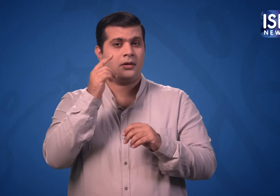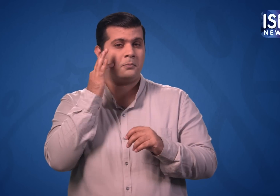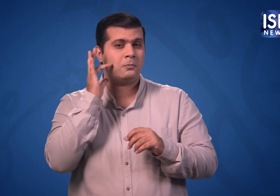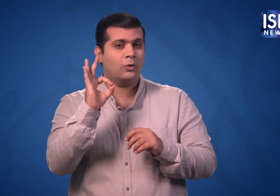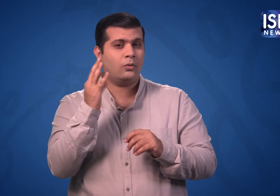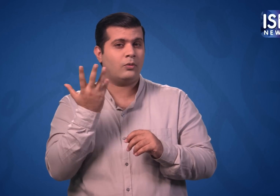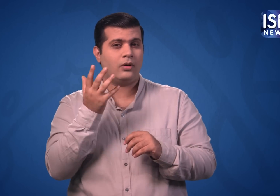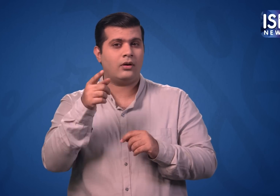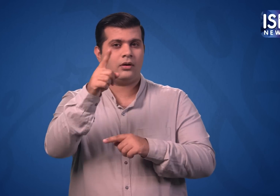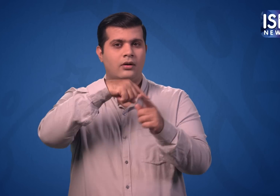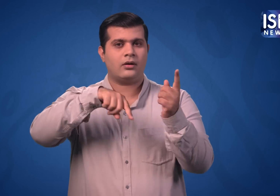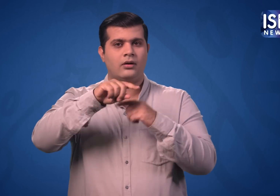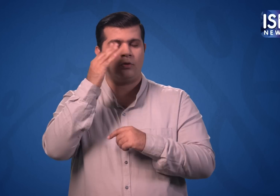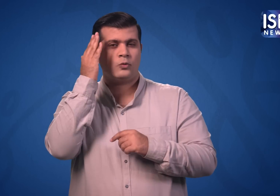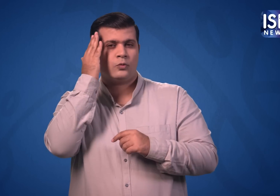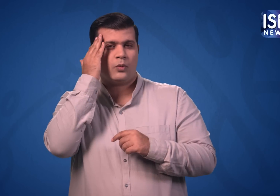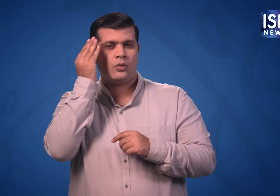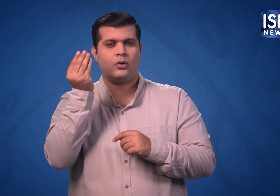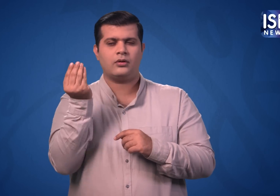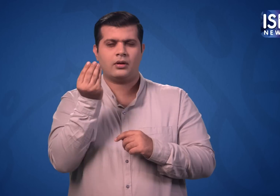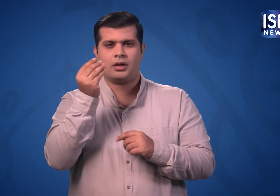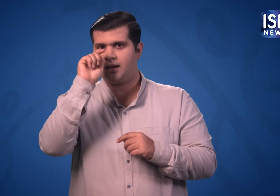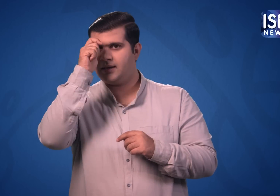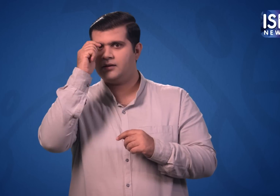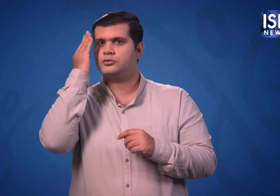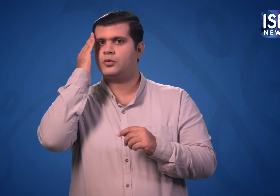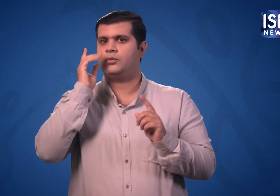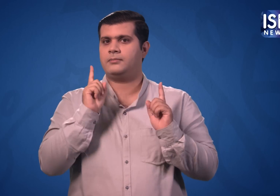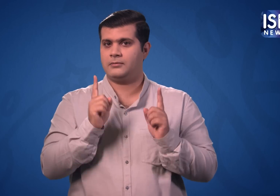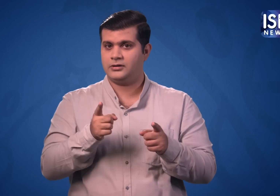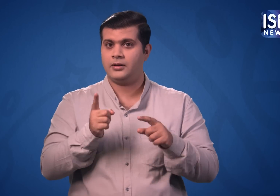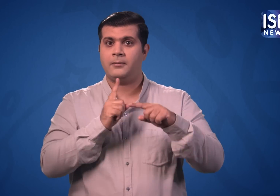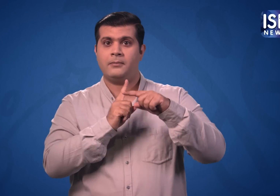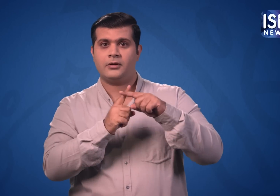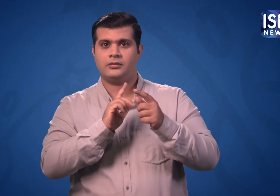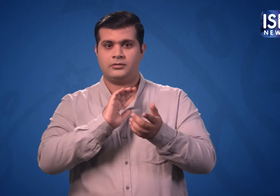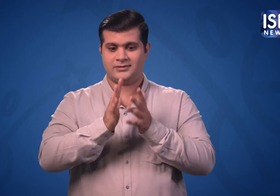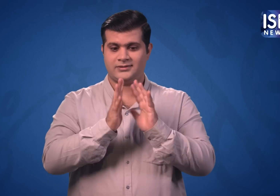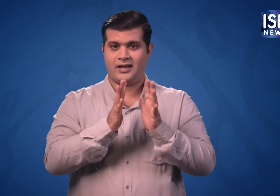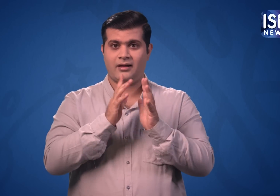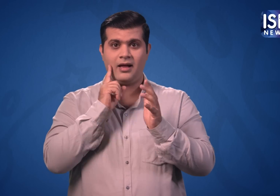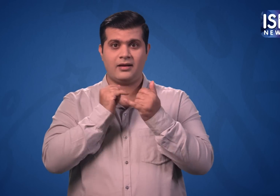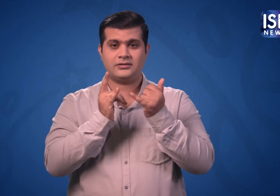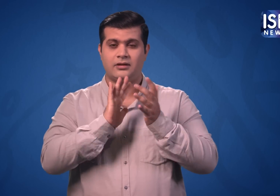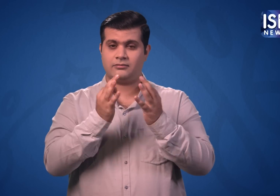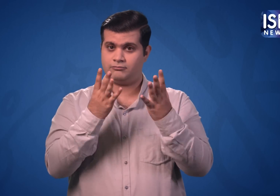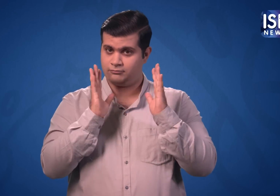Some knowledge of English & ISL is necessary.